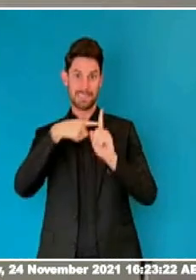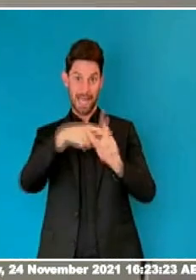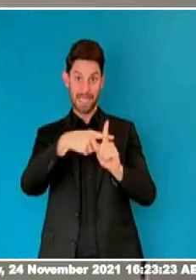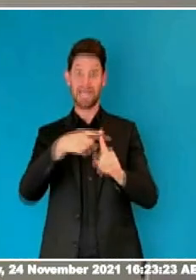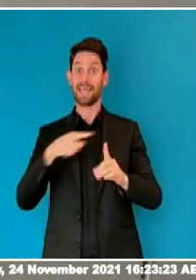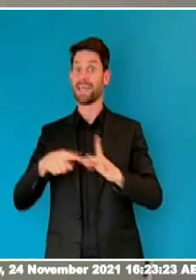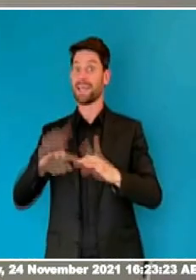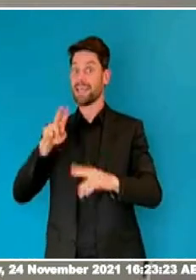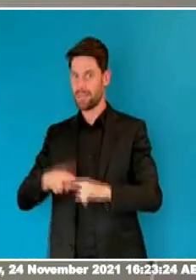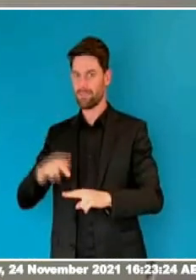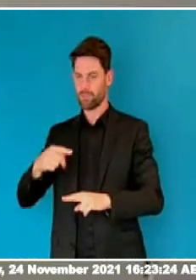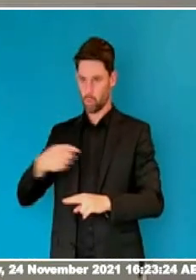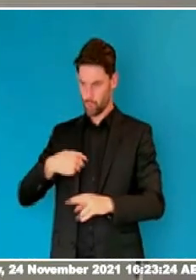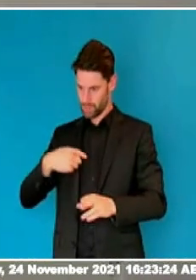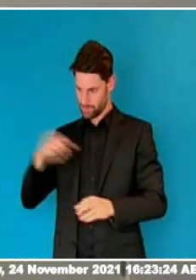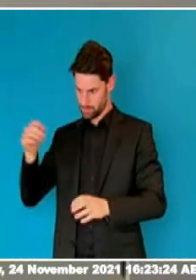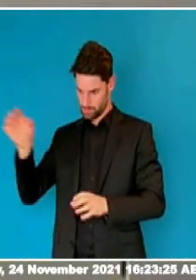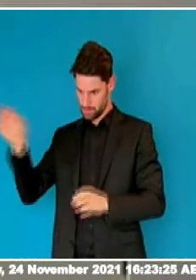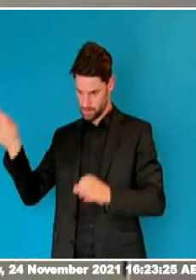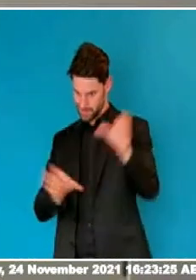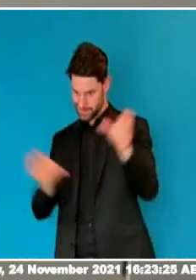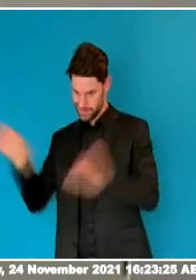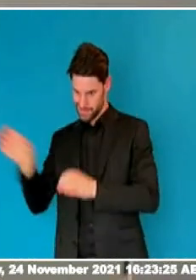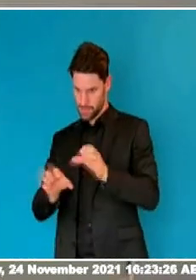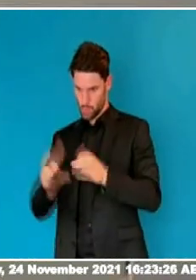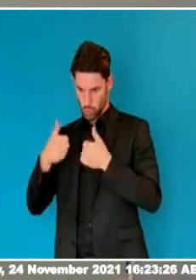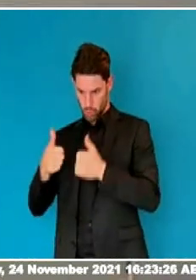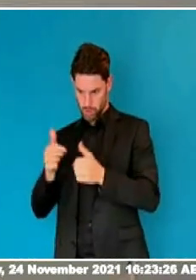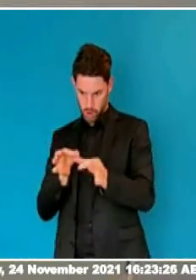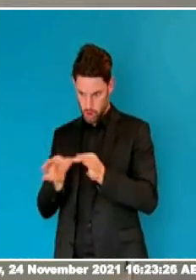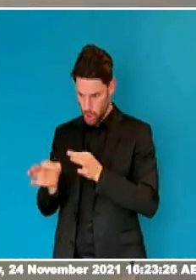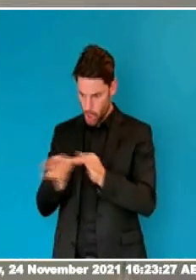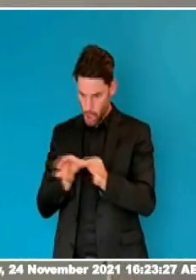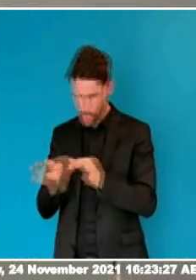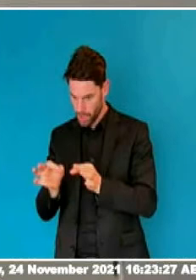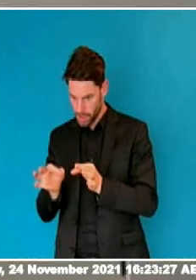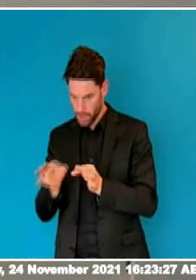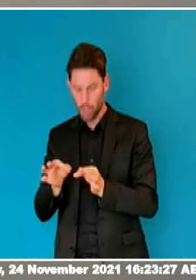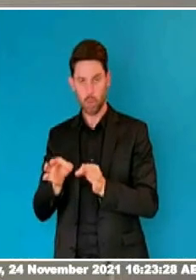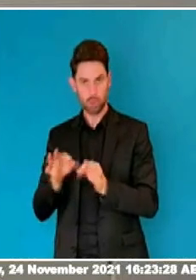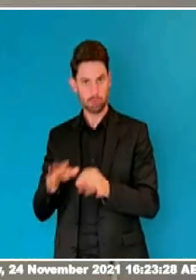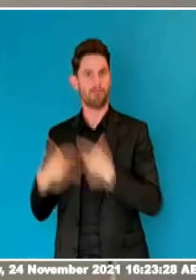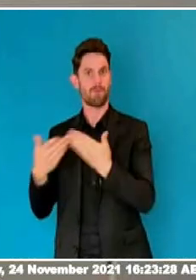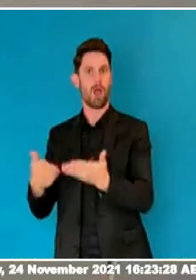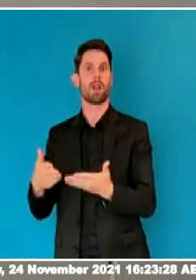around design that is well beyond compliance to provide a very inclusive workplace.